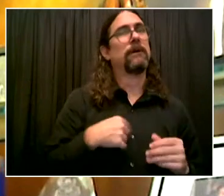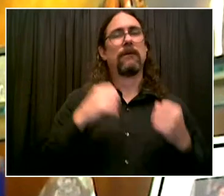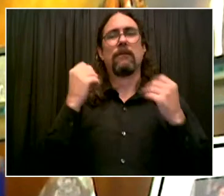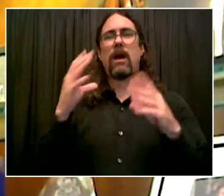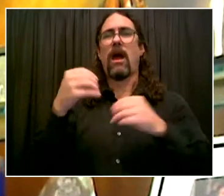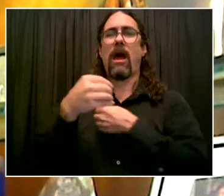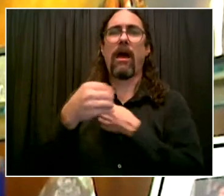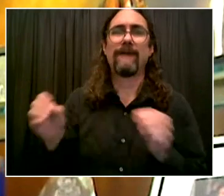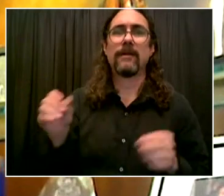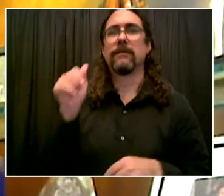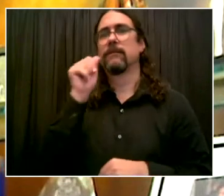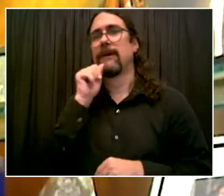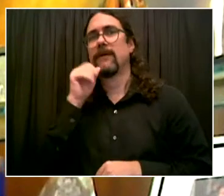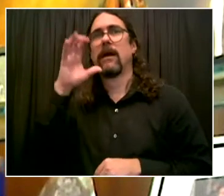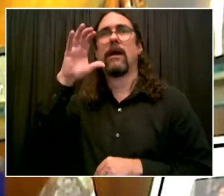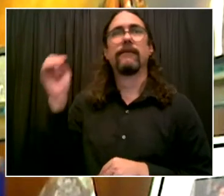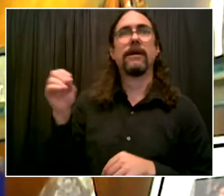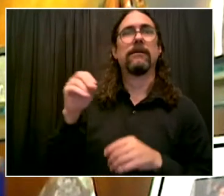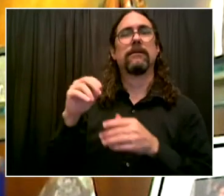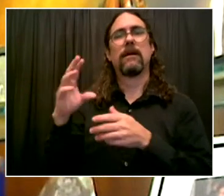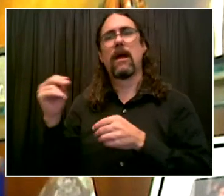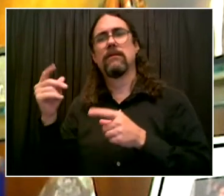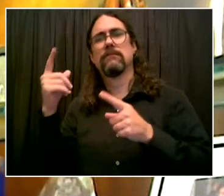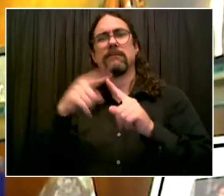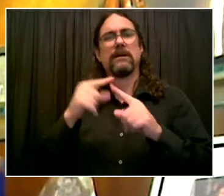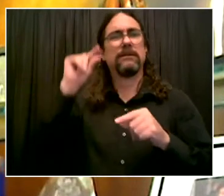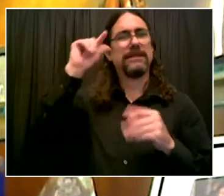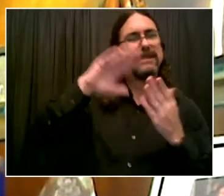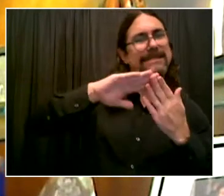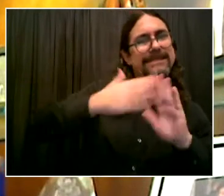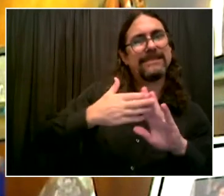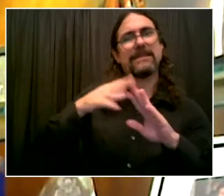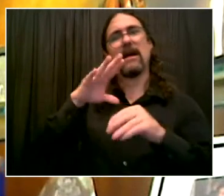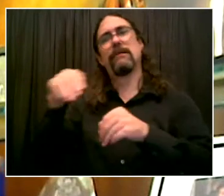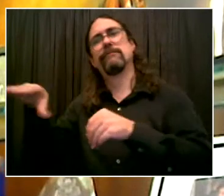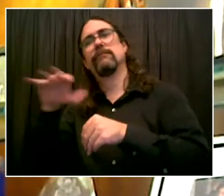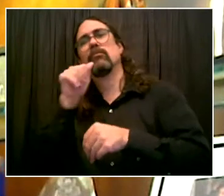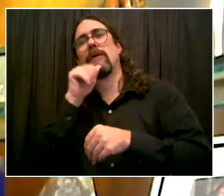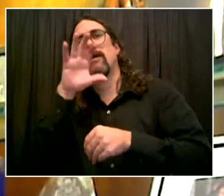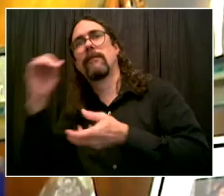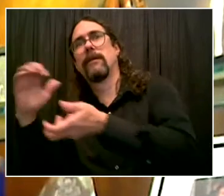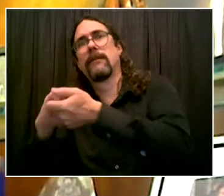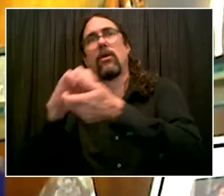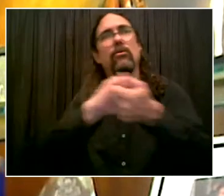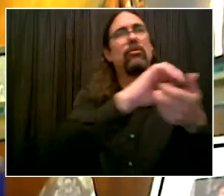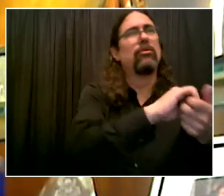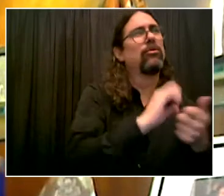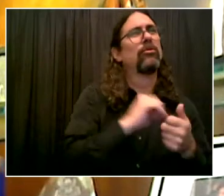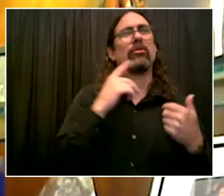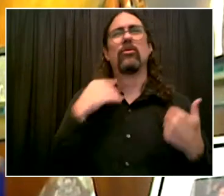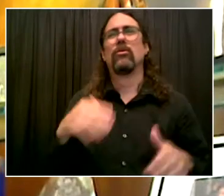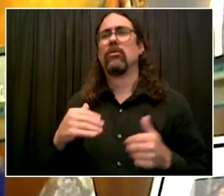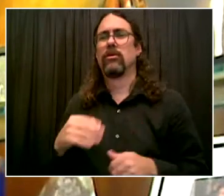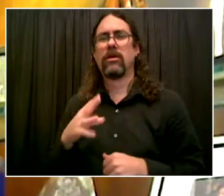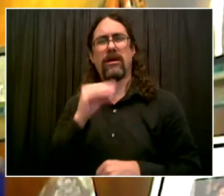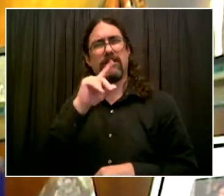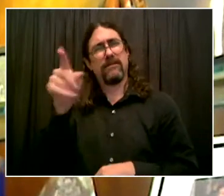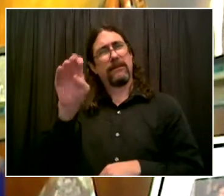MAN YAGENCIES. AND CERTAINLY THE PRIVATE PARTNERS LIKE THE NEW YORK